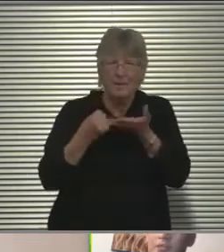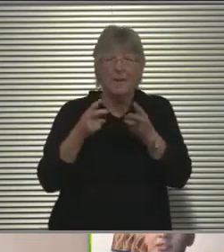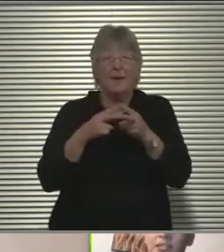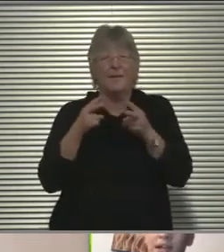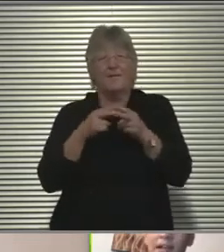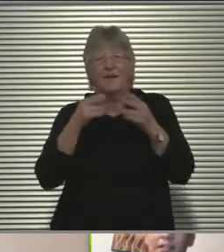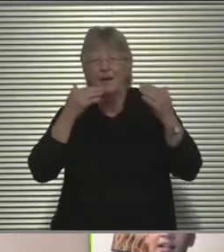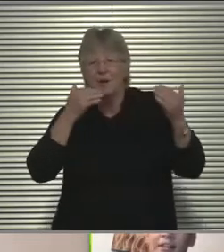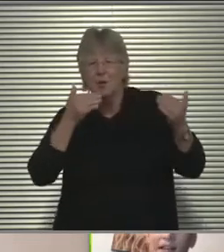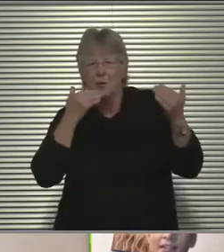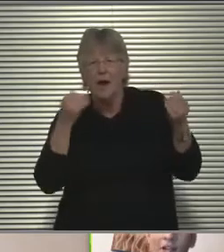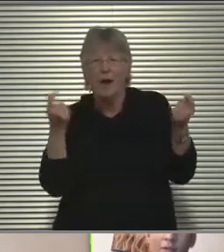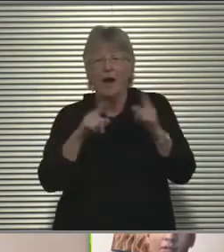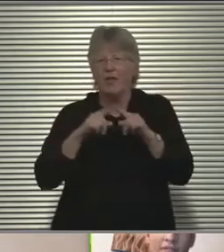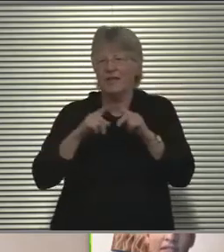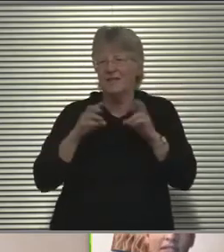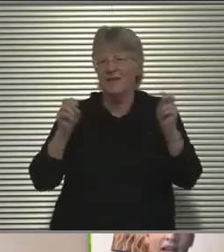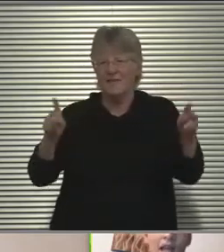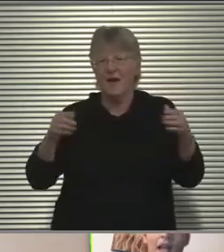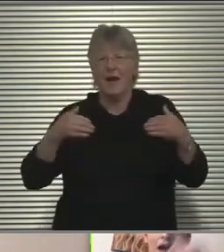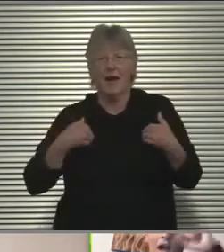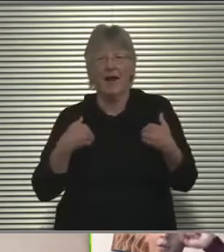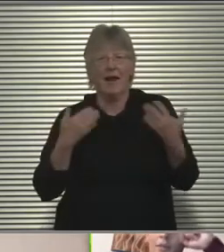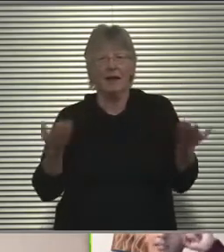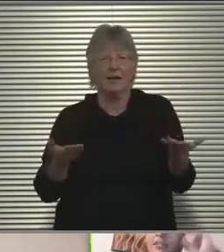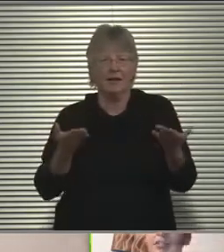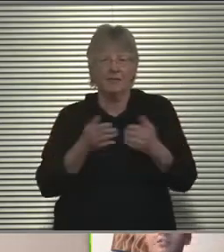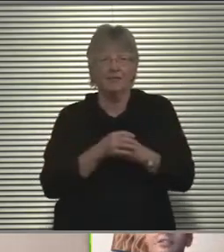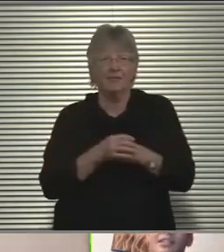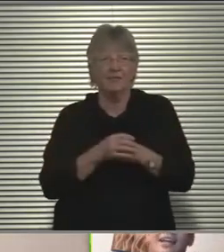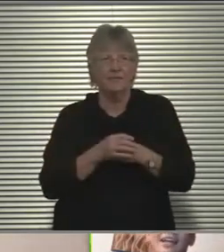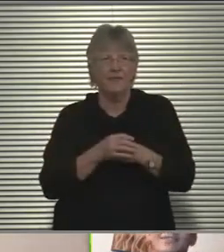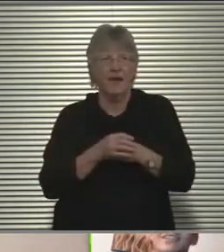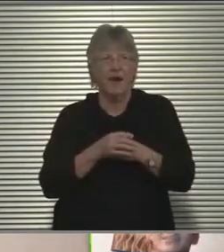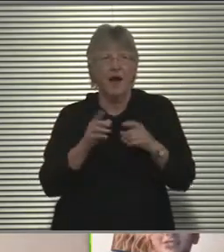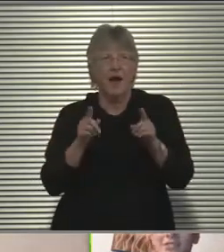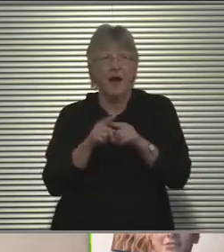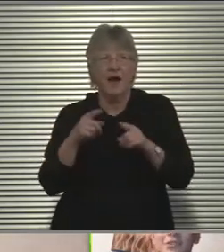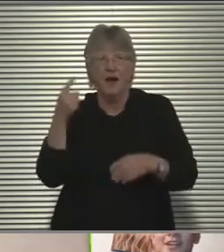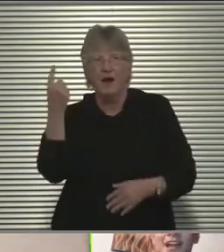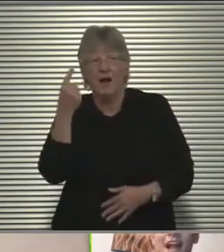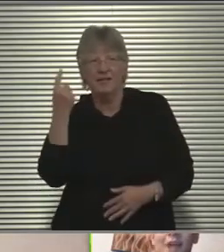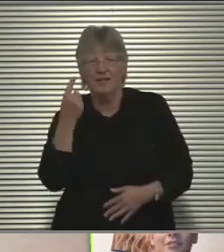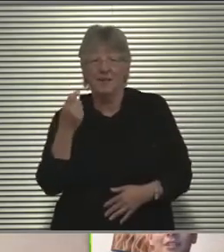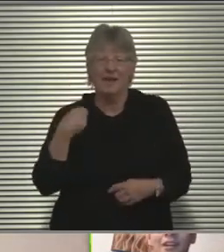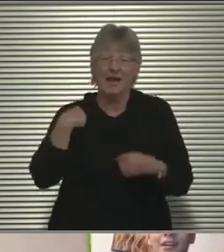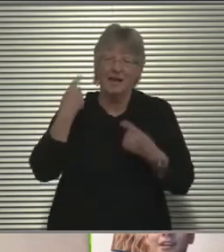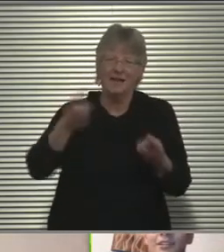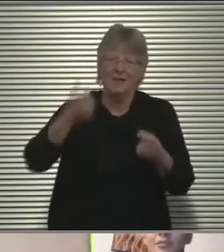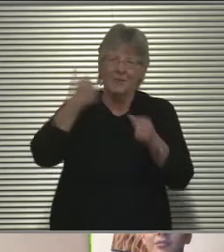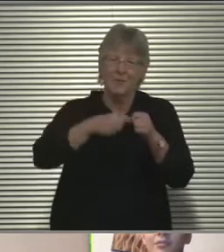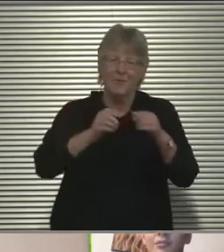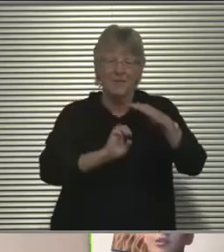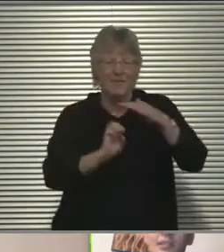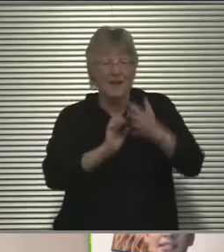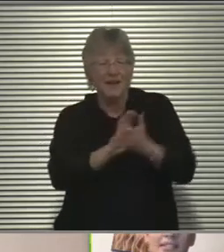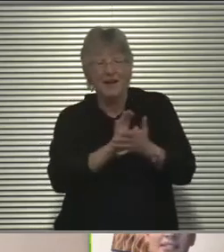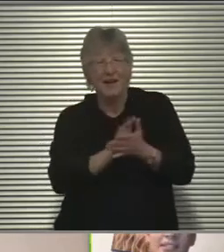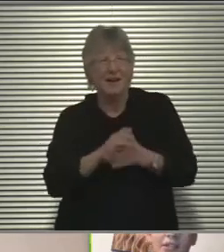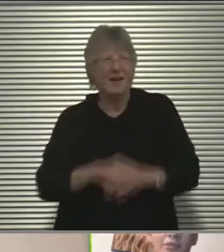for all of the opportunities that I have had in LBUSD, but I definitely don't think that, even in elementary school, I would have thought I would